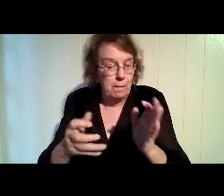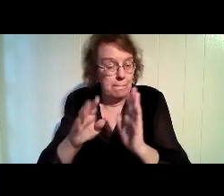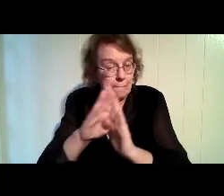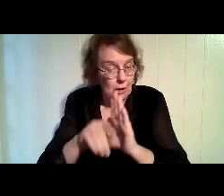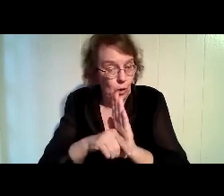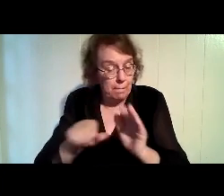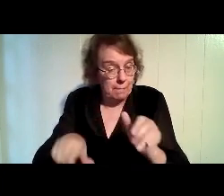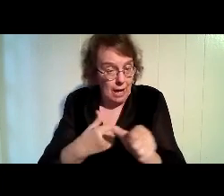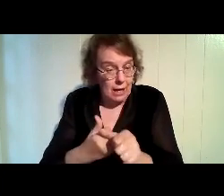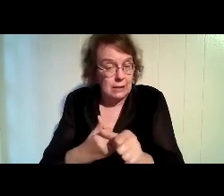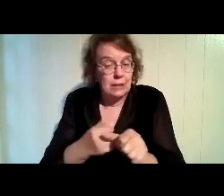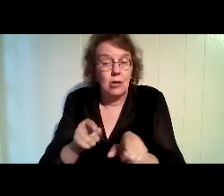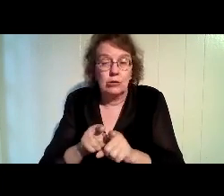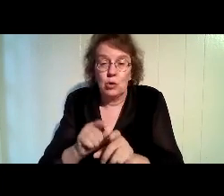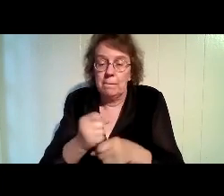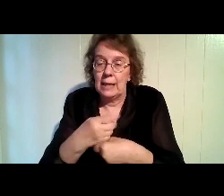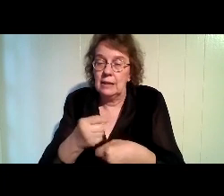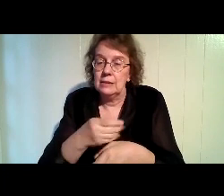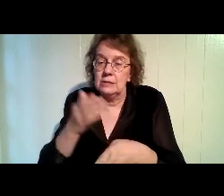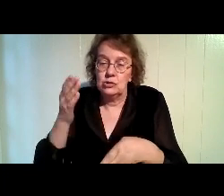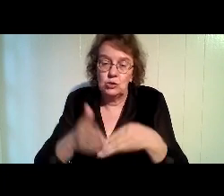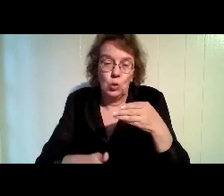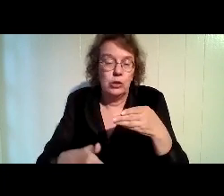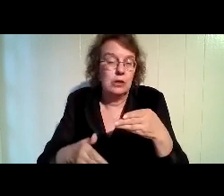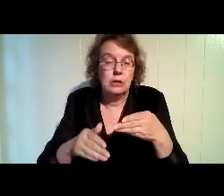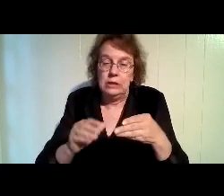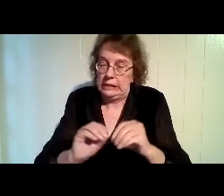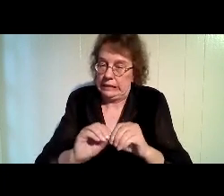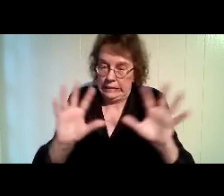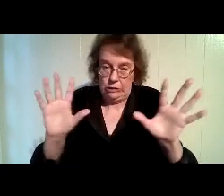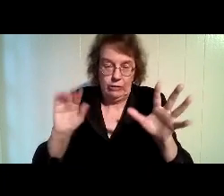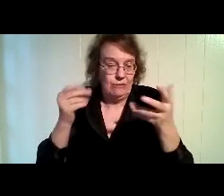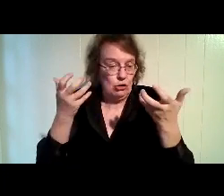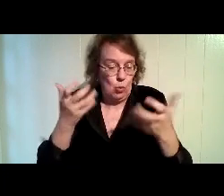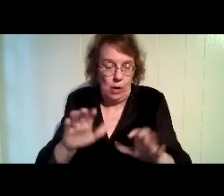text you can also choose to make it totally translucent if you don't want a background behind the text.